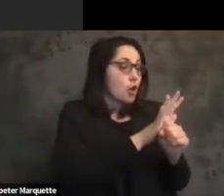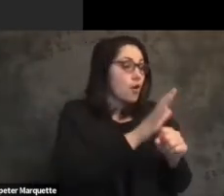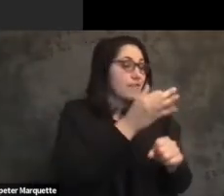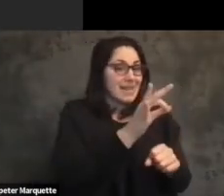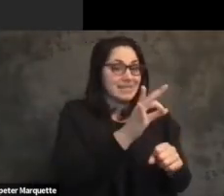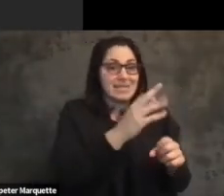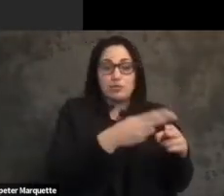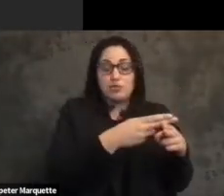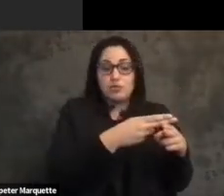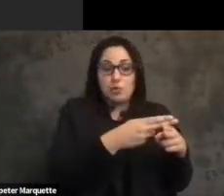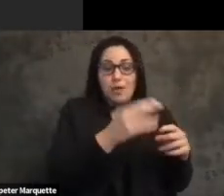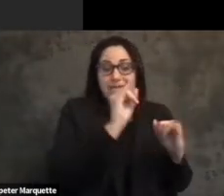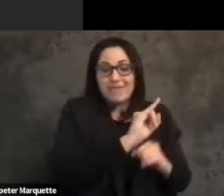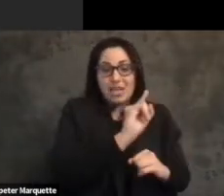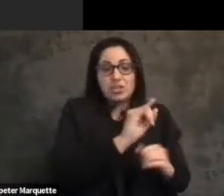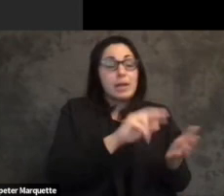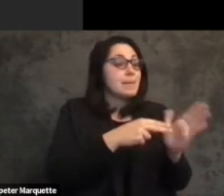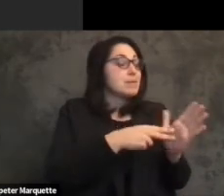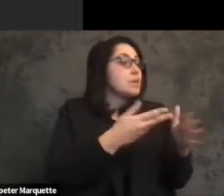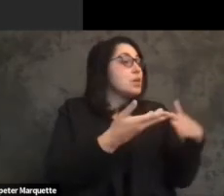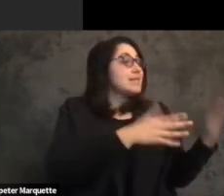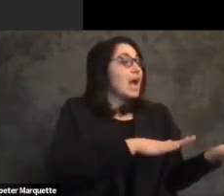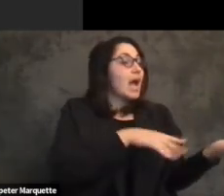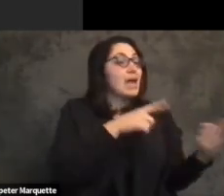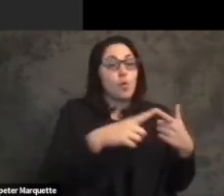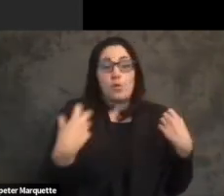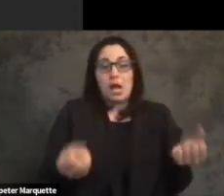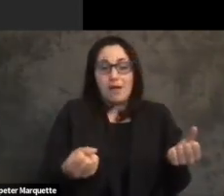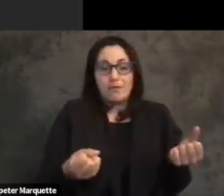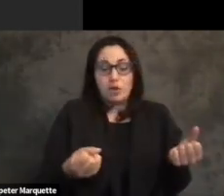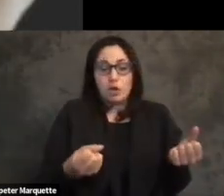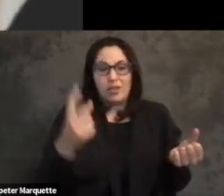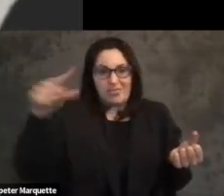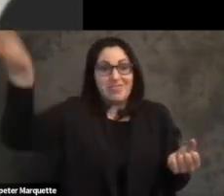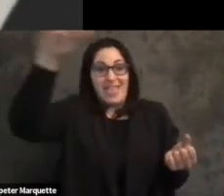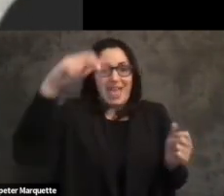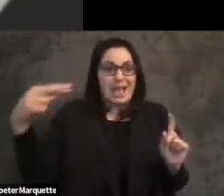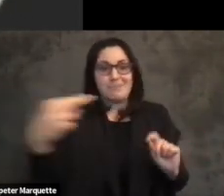That is called Pandemics Or Chronic, that seeks to break apart this false binary, that